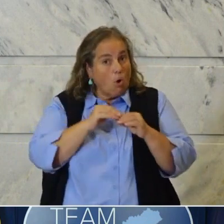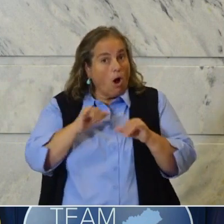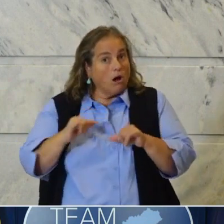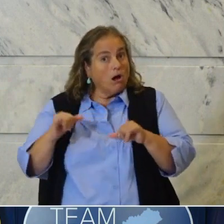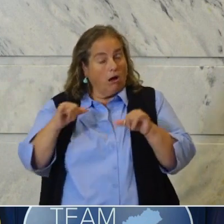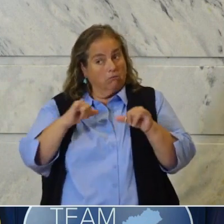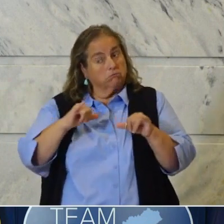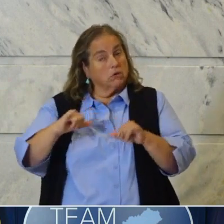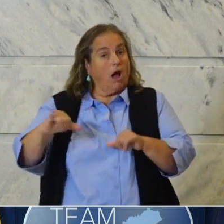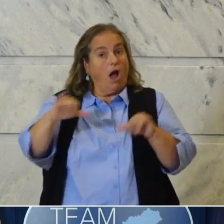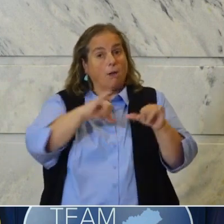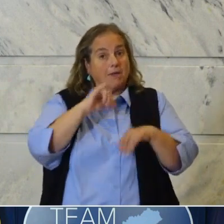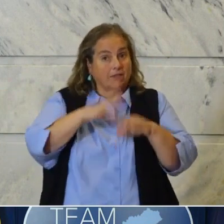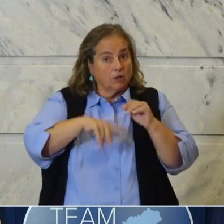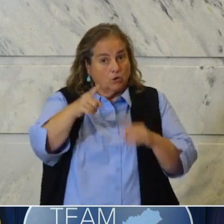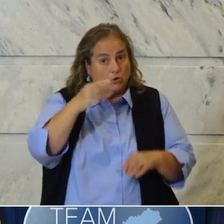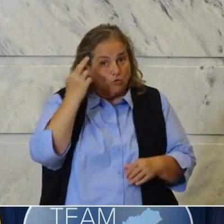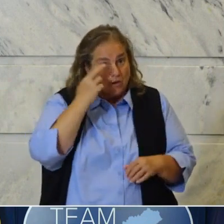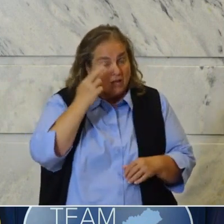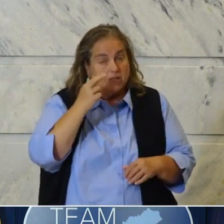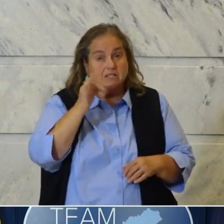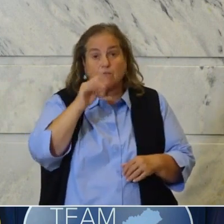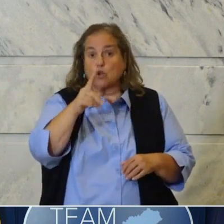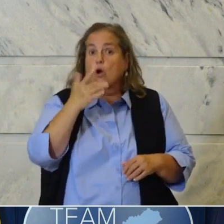really unlucky, if you don't have a sudden cardiac death, which is a really